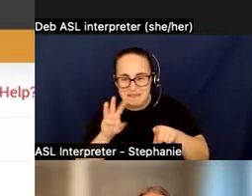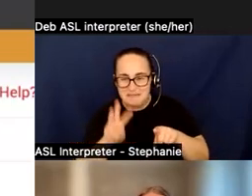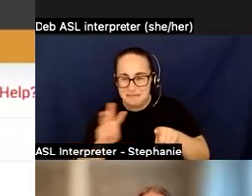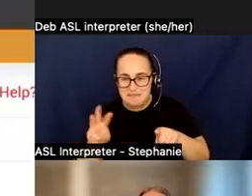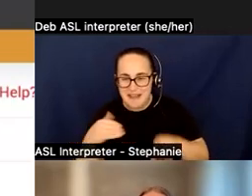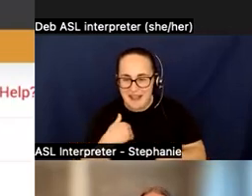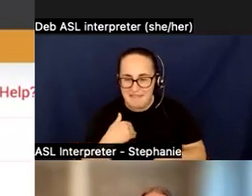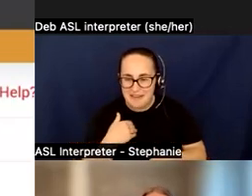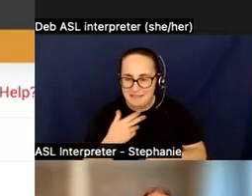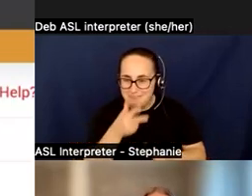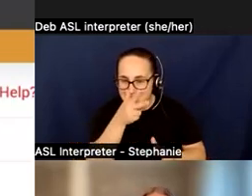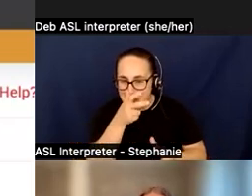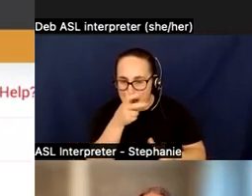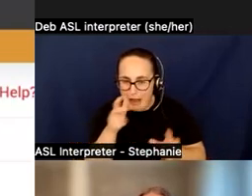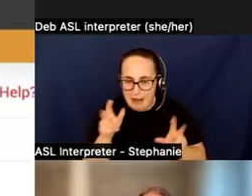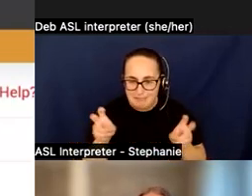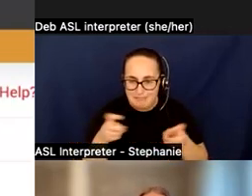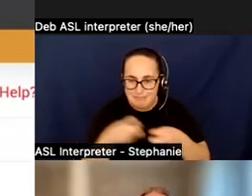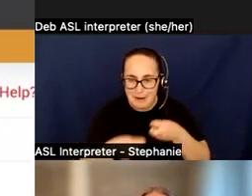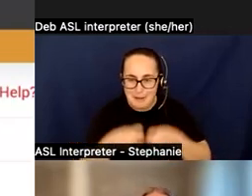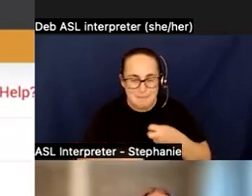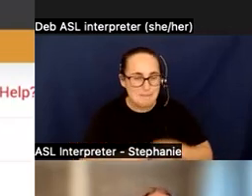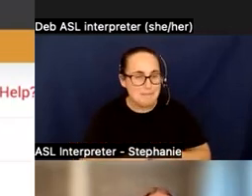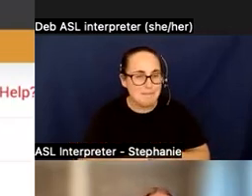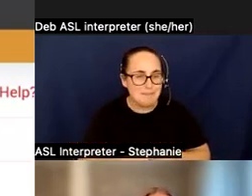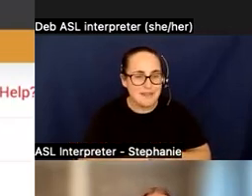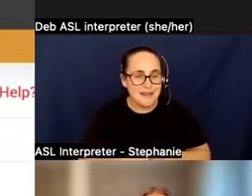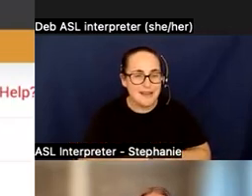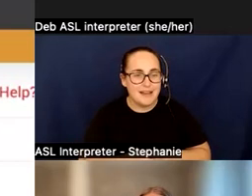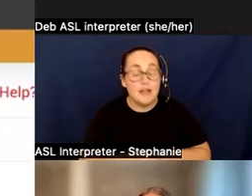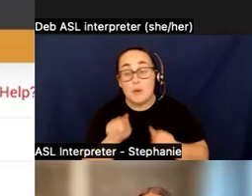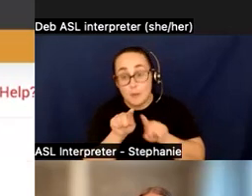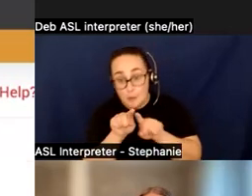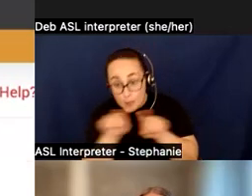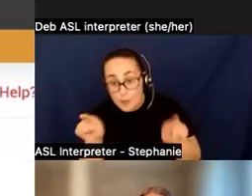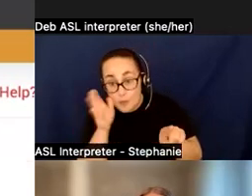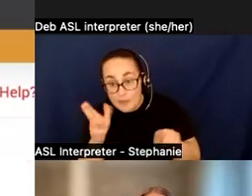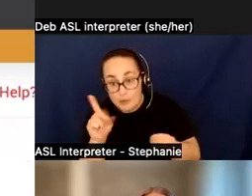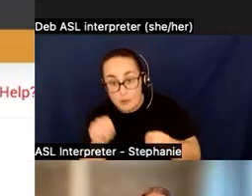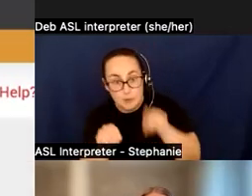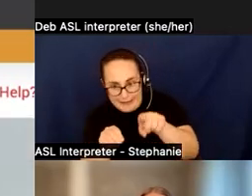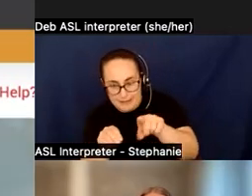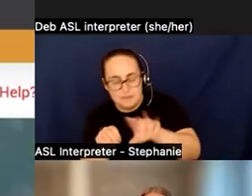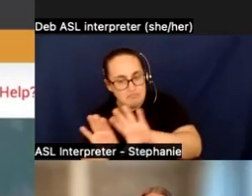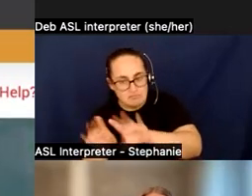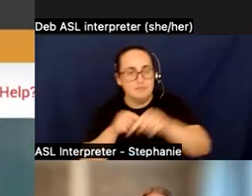this is the way you will go through. if you're not using a test account like I am. I'm going to go to